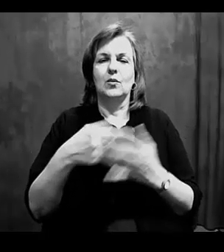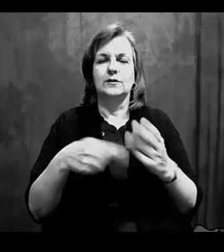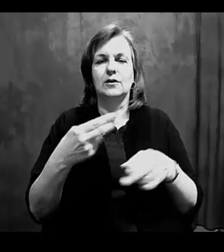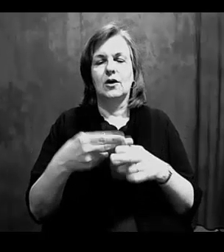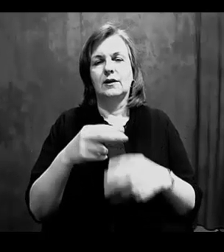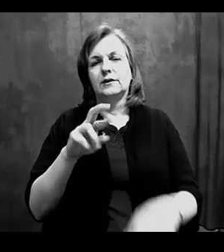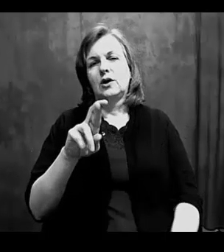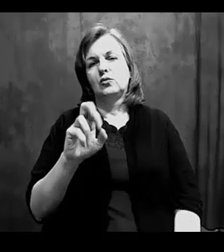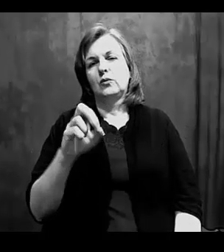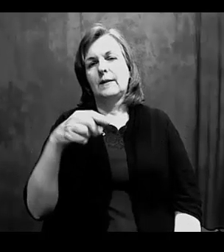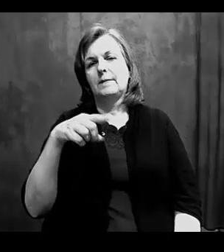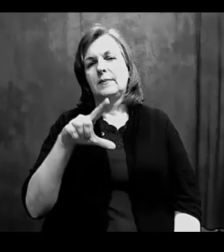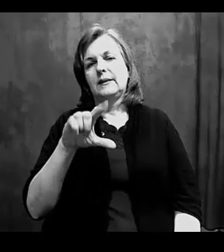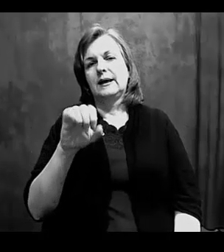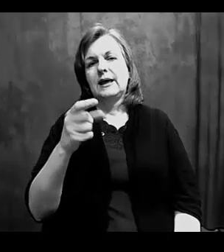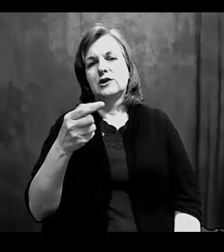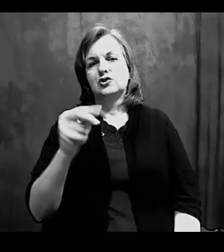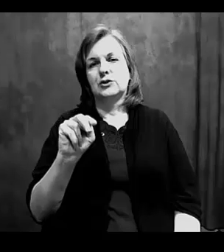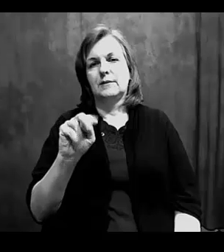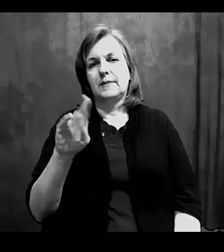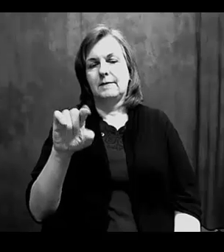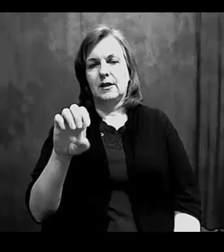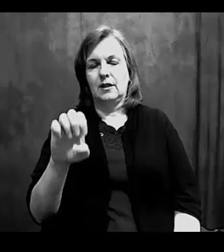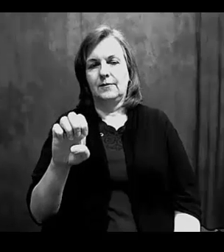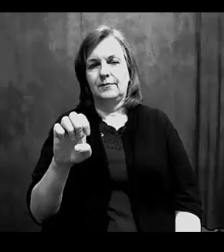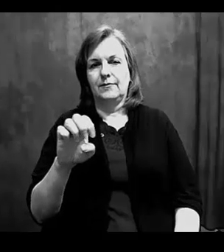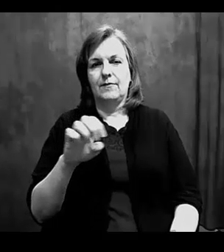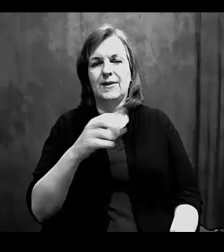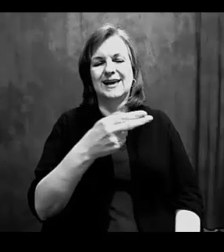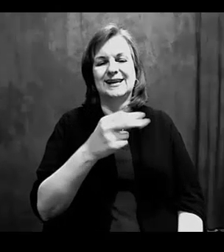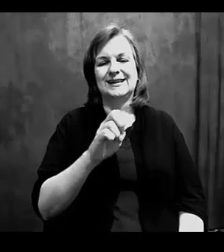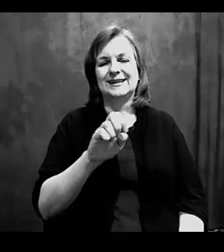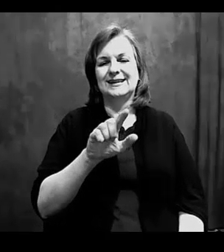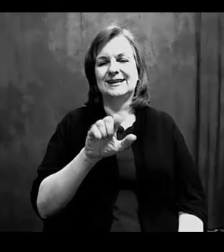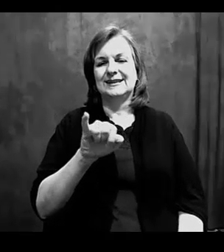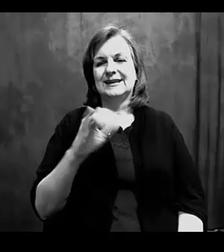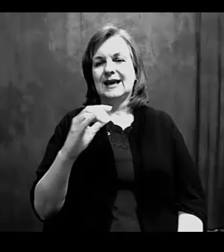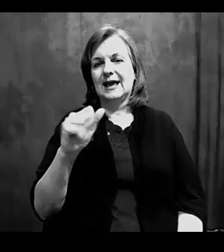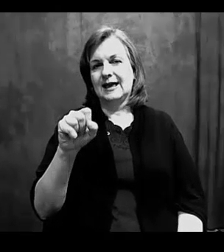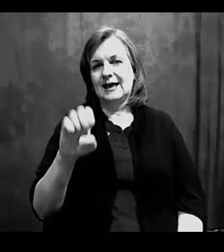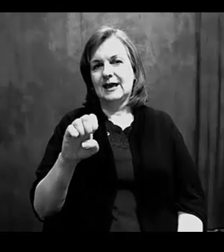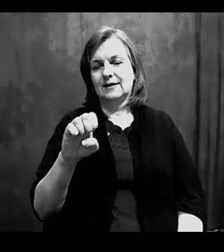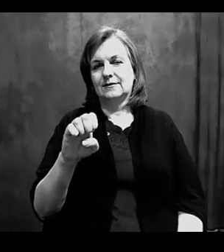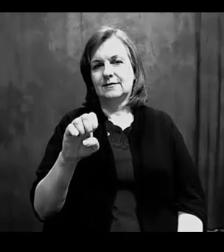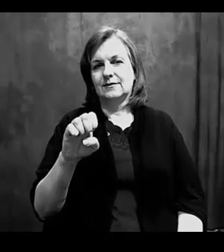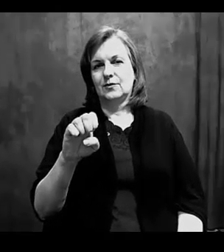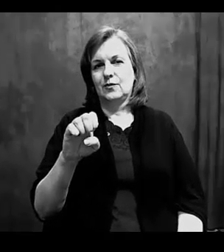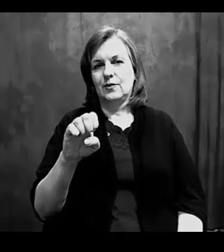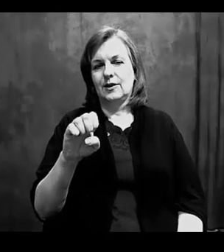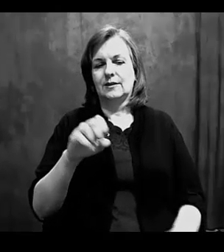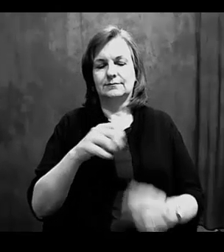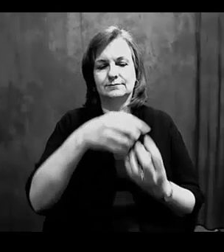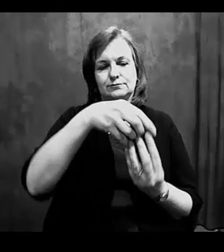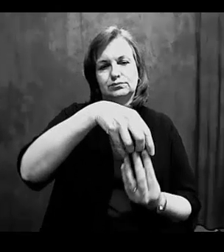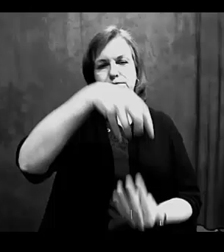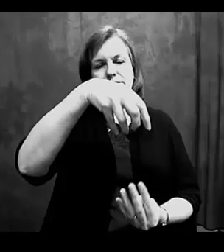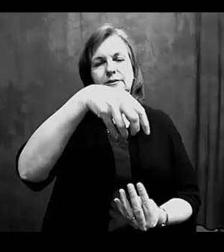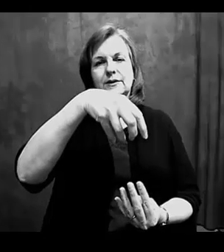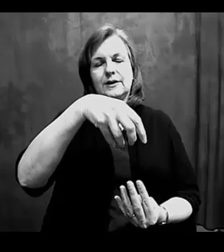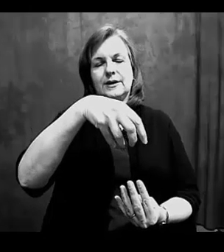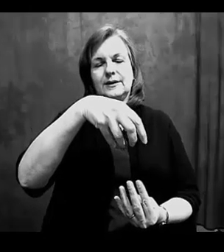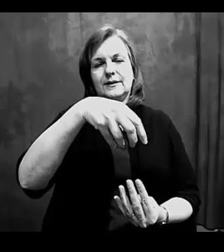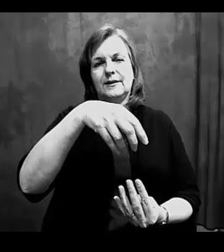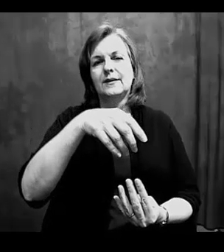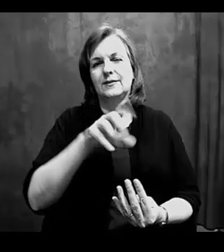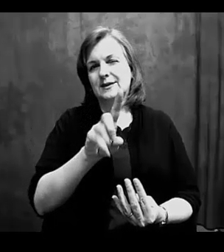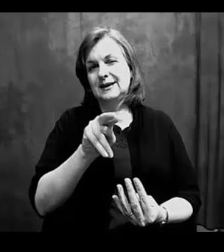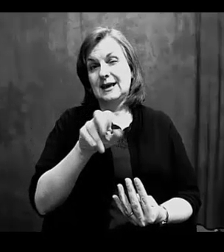so we form what we call a replication bubble so helicase is going to unzip the DNA